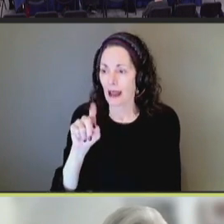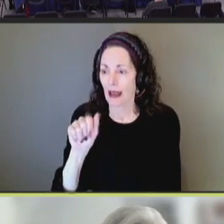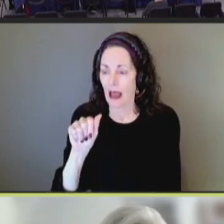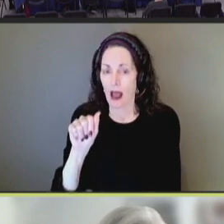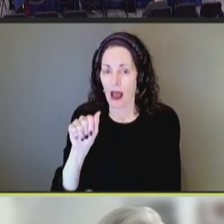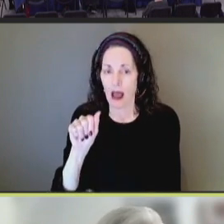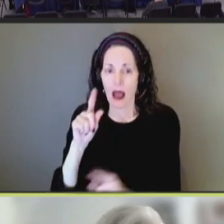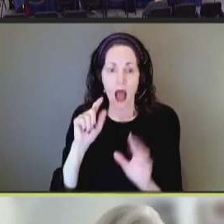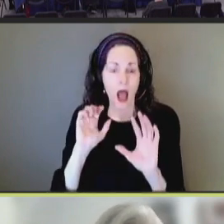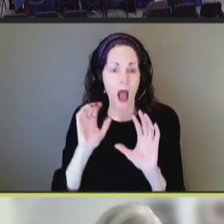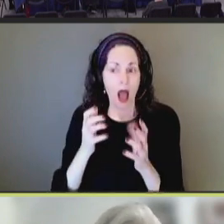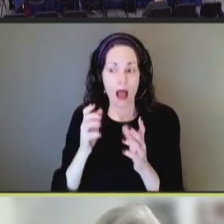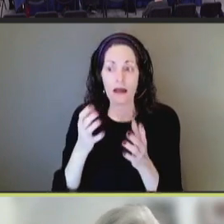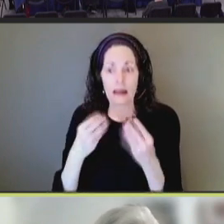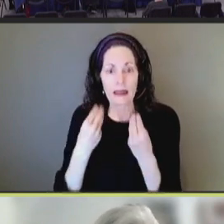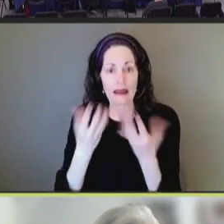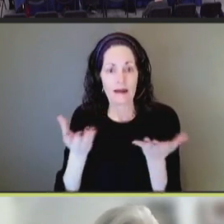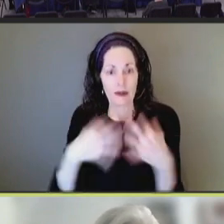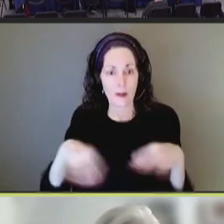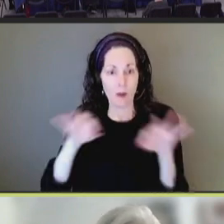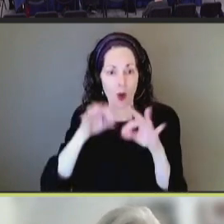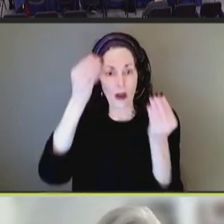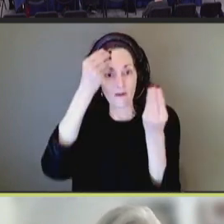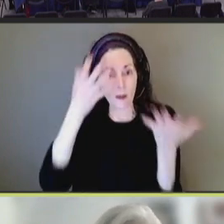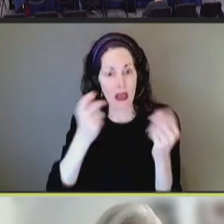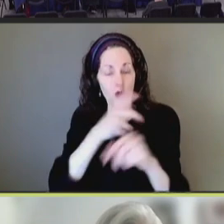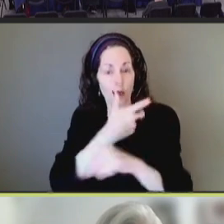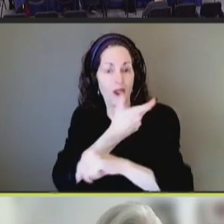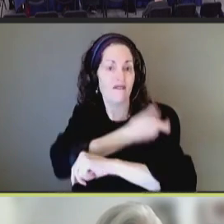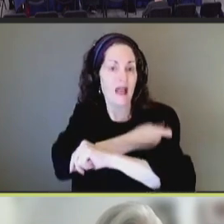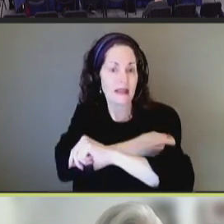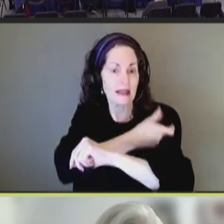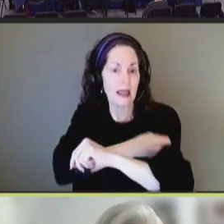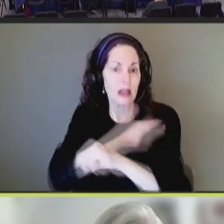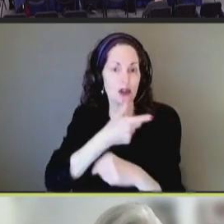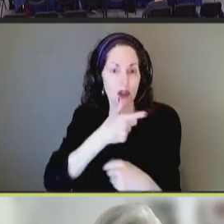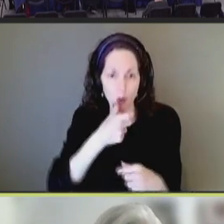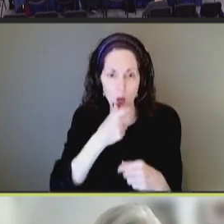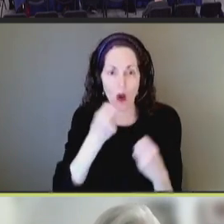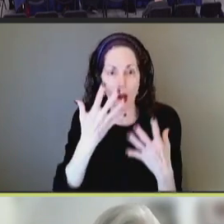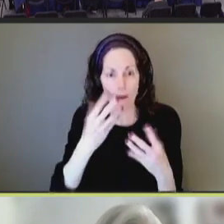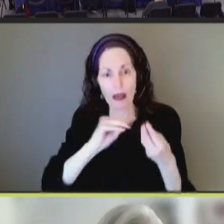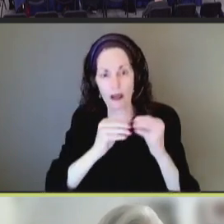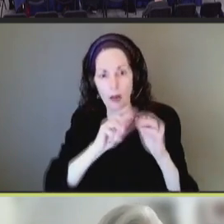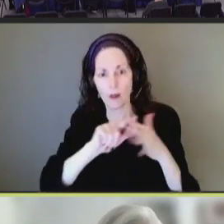information on vaccination coverage and help us identify areas of low coverage,